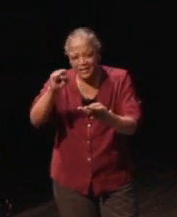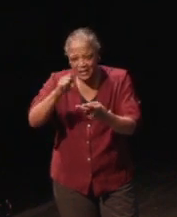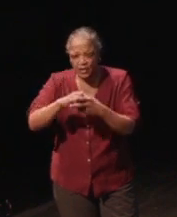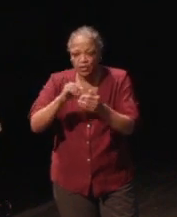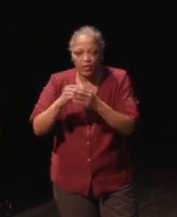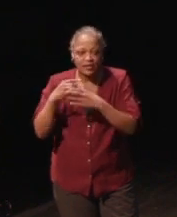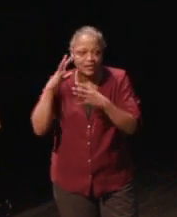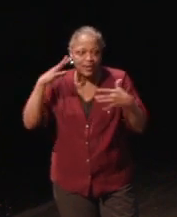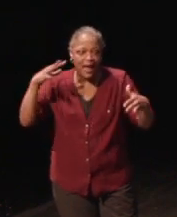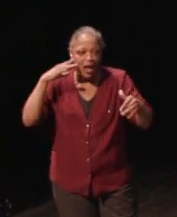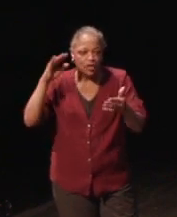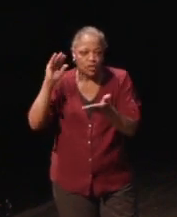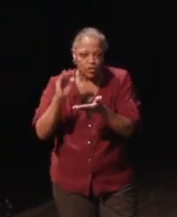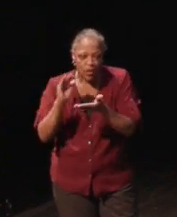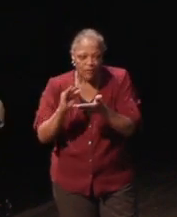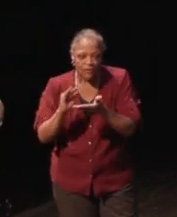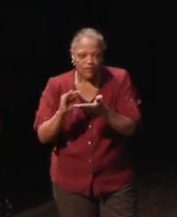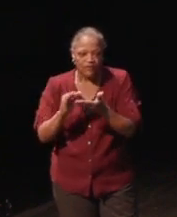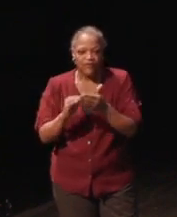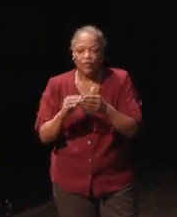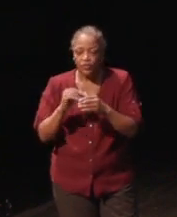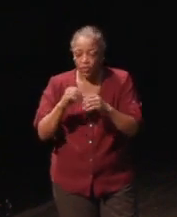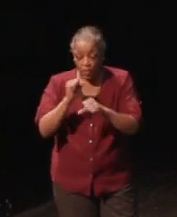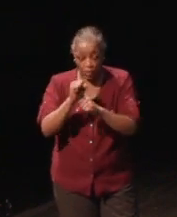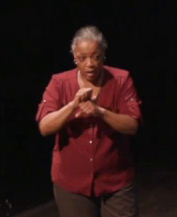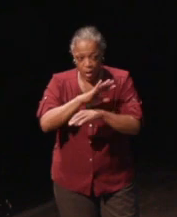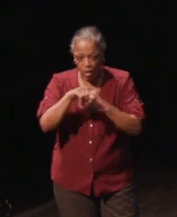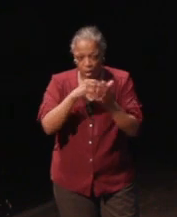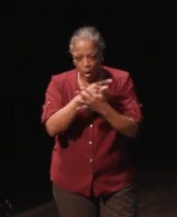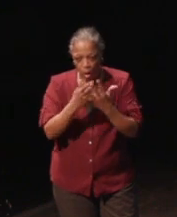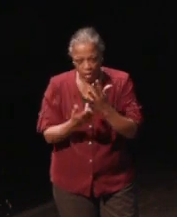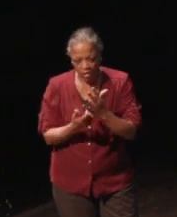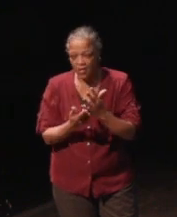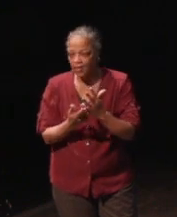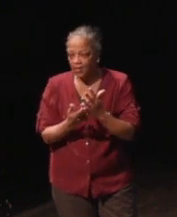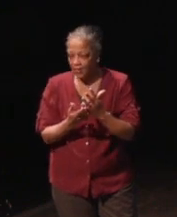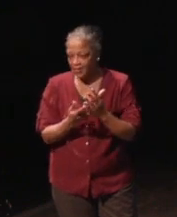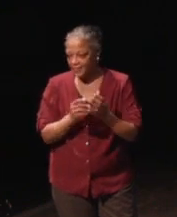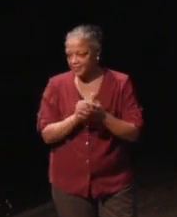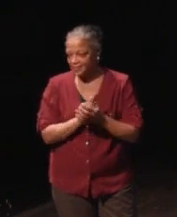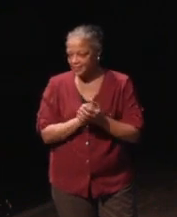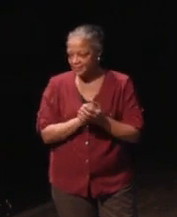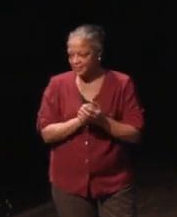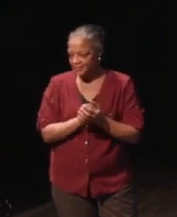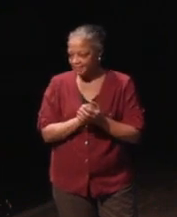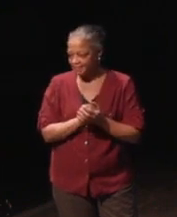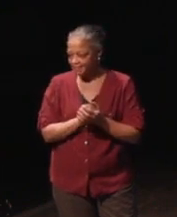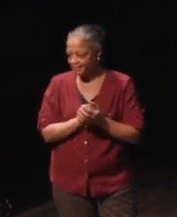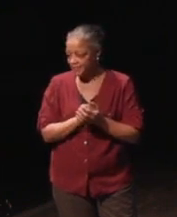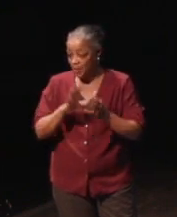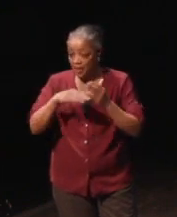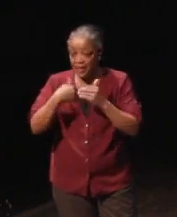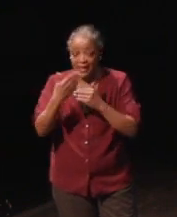that we had and so we've been working on all of these. So, I think, so this next one I had to tell